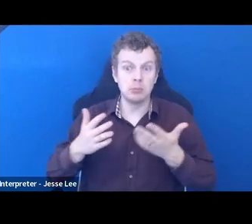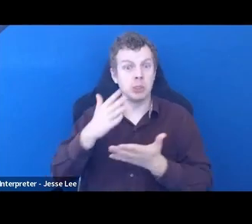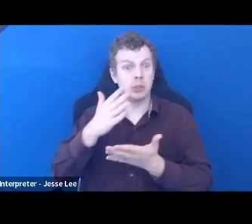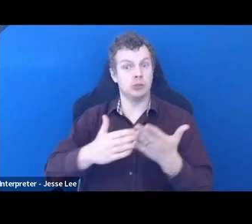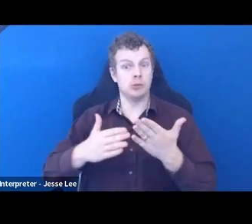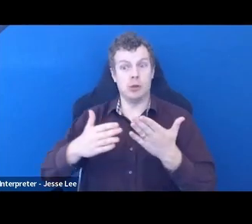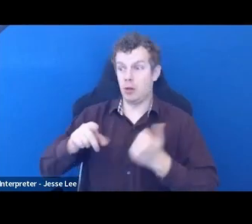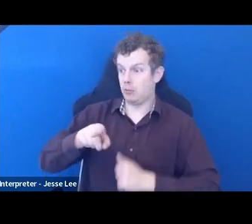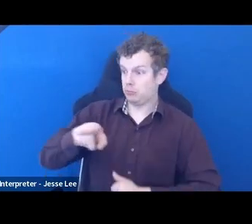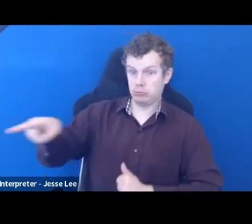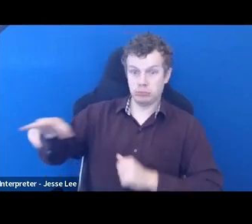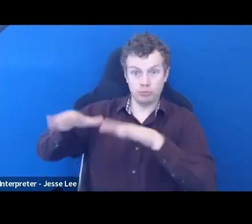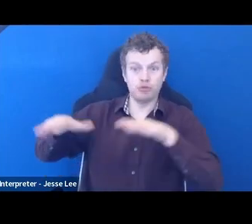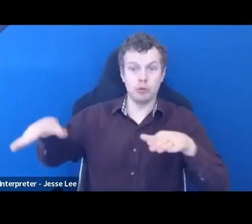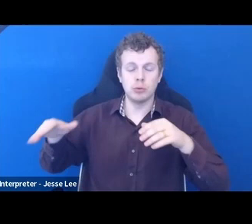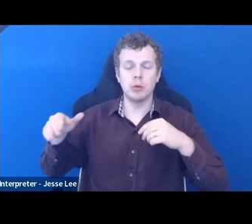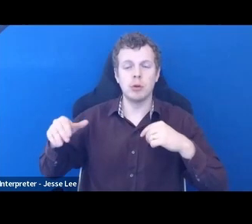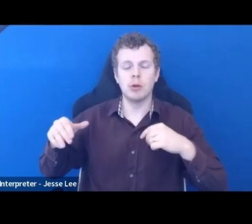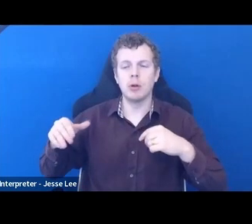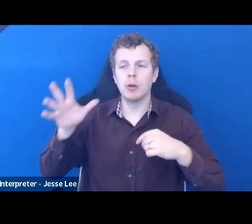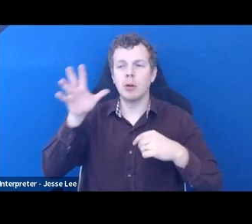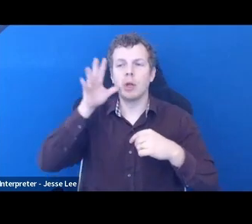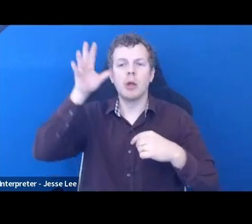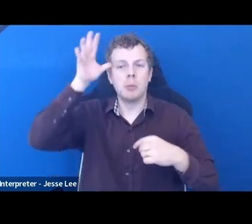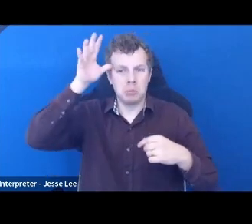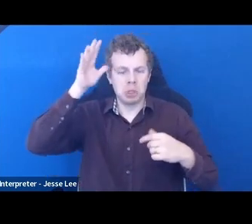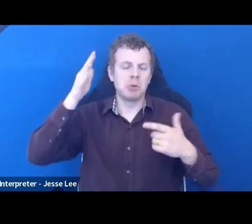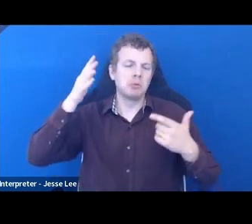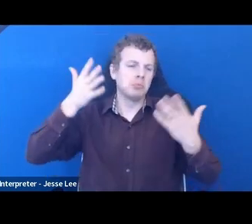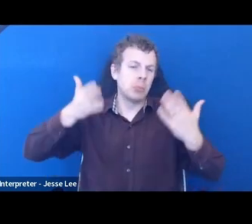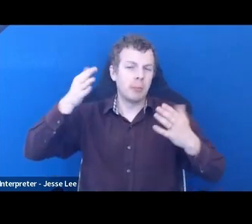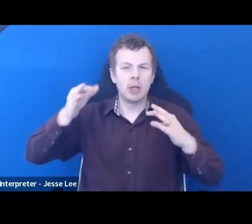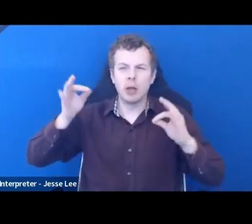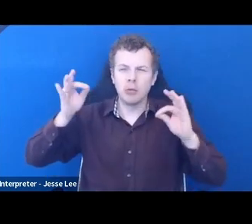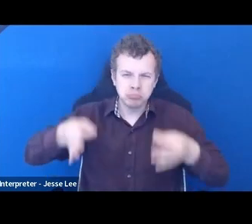where the parents made the decision to pursue amplification.